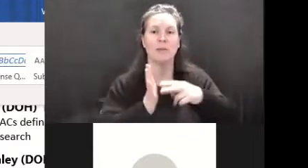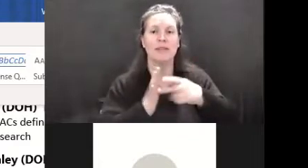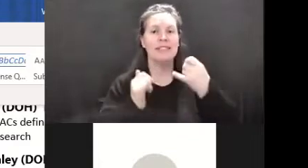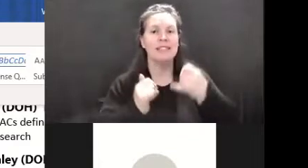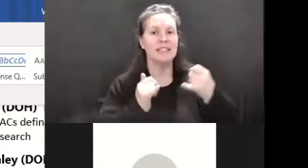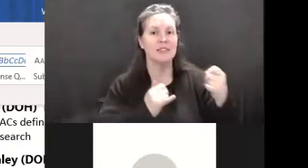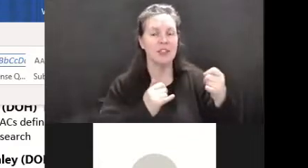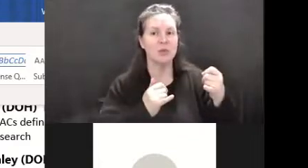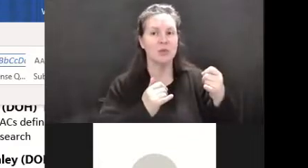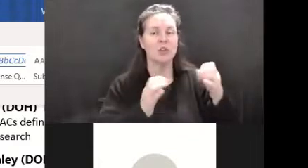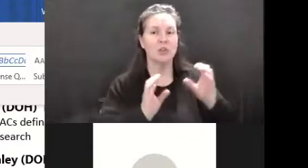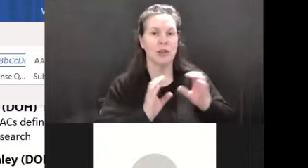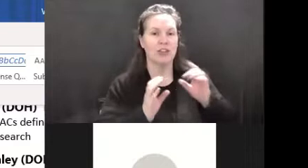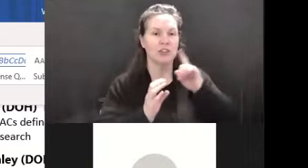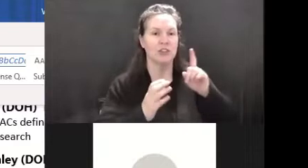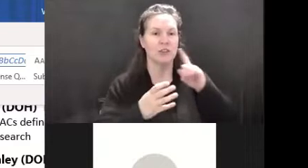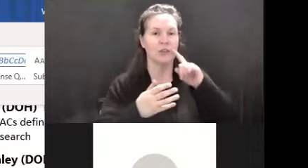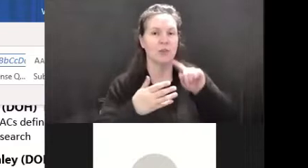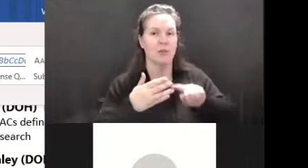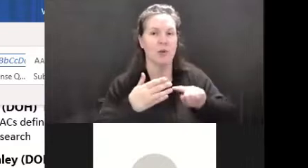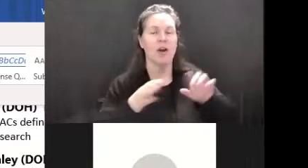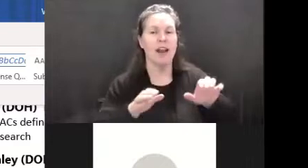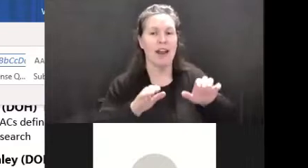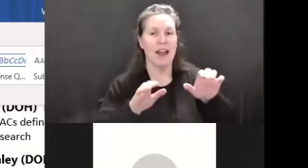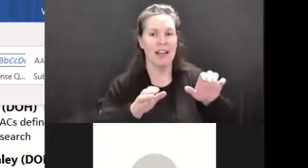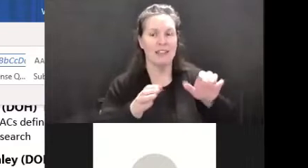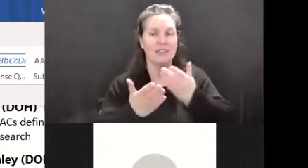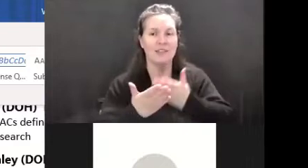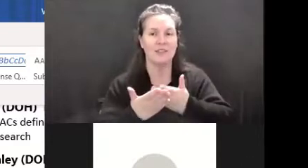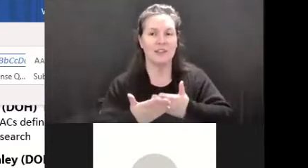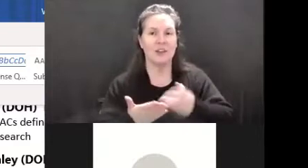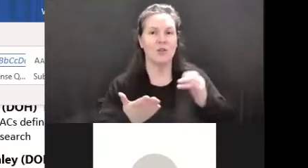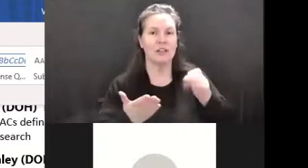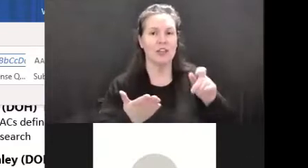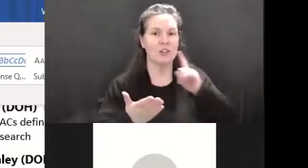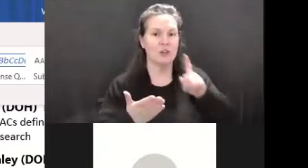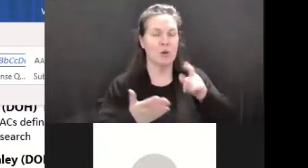or holding a retired active credential in one of the health professions listed.